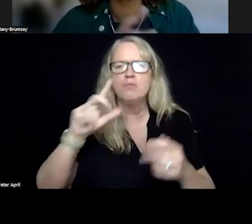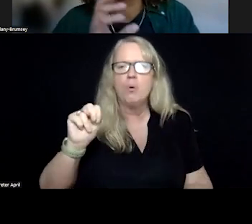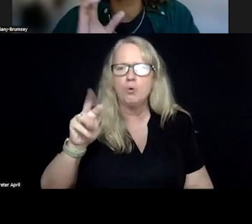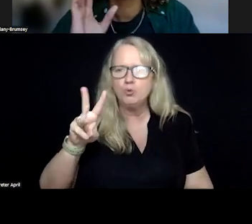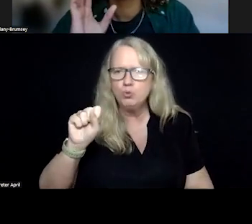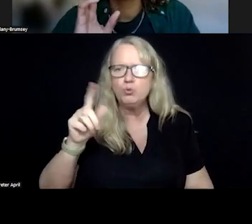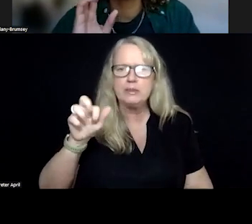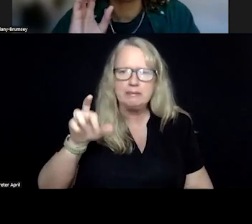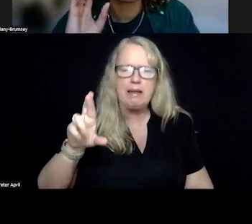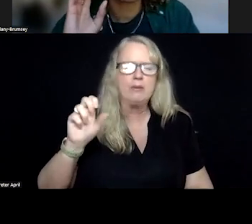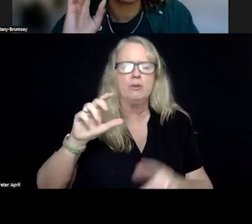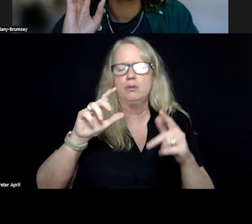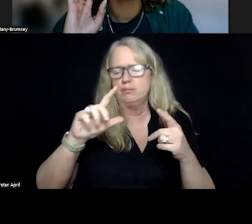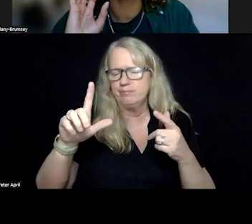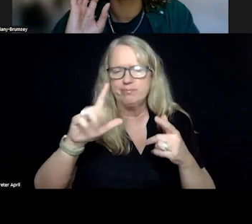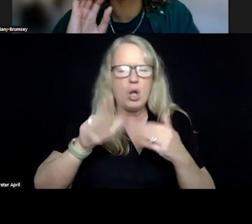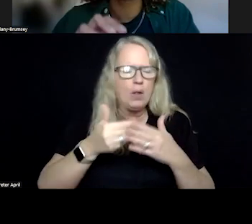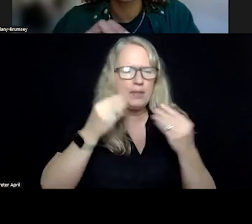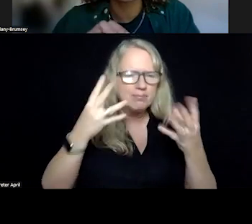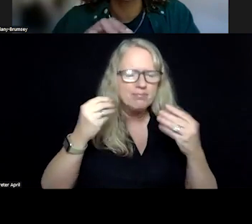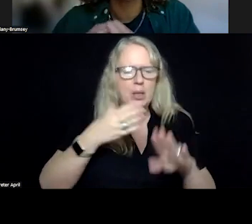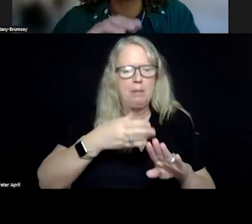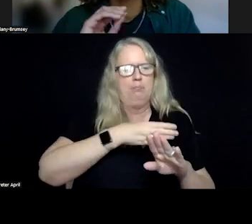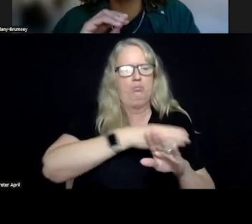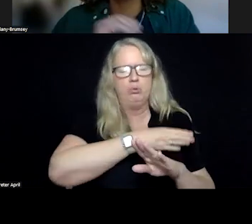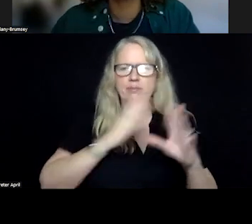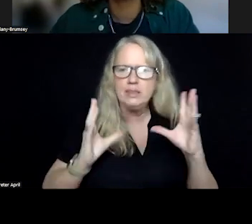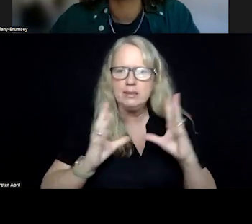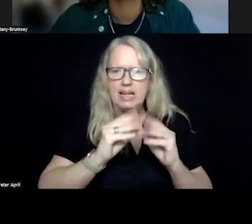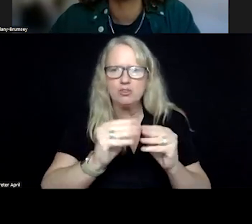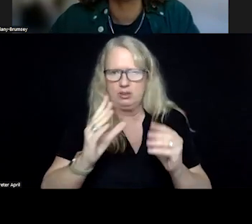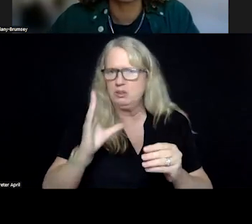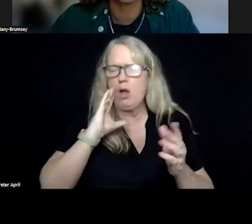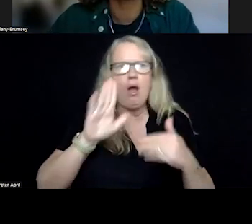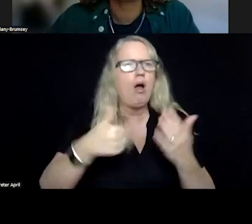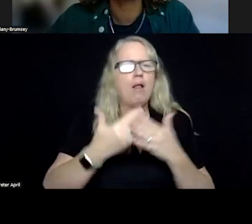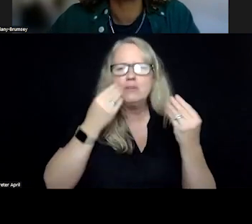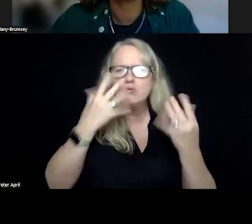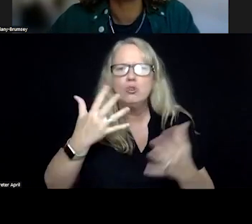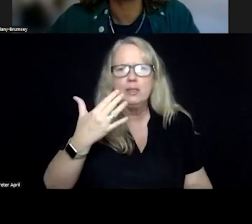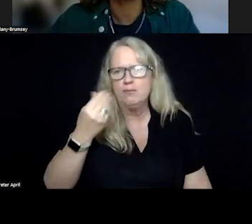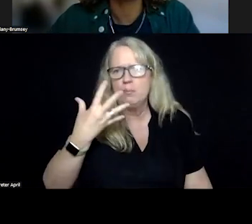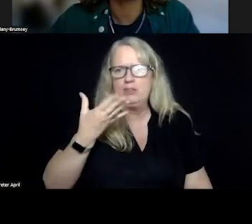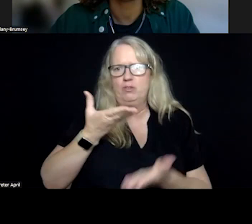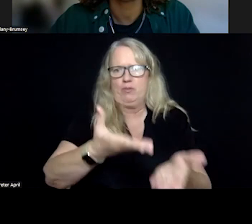MATERIALS AND SESSIONS. ALL OF THE GOOD INFORMATION IS THERE.